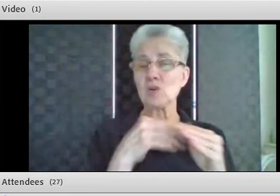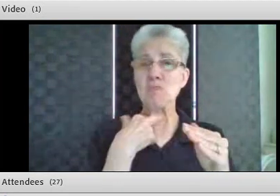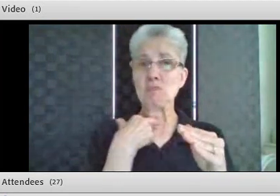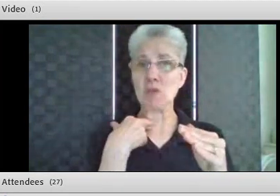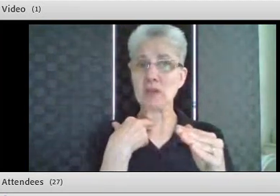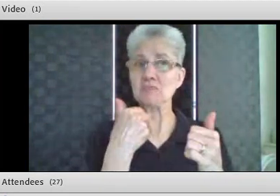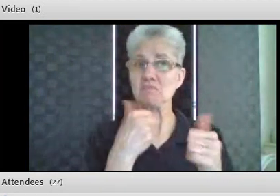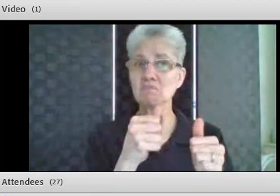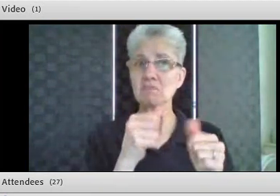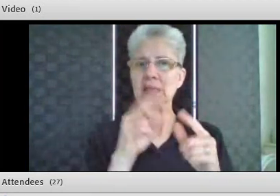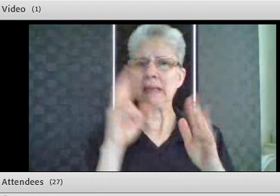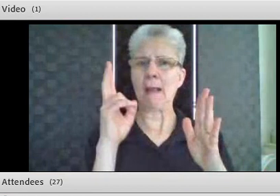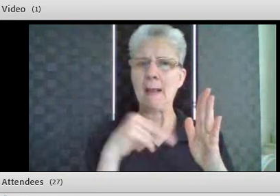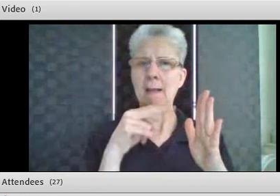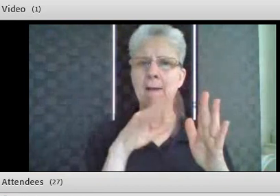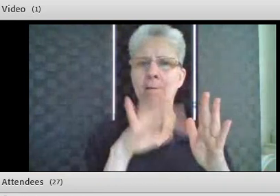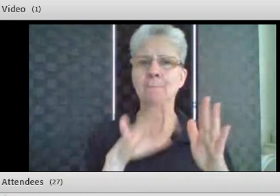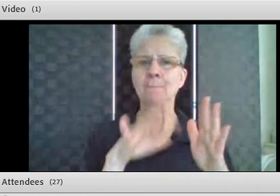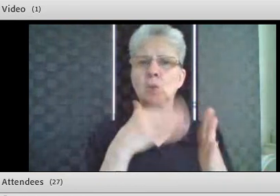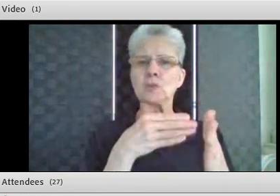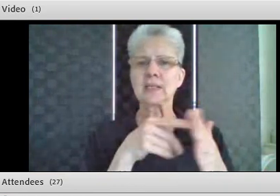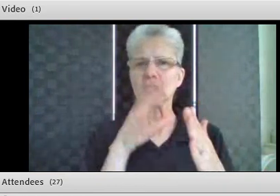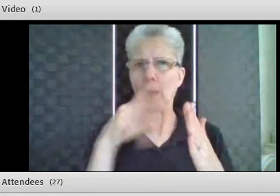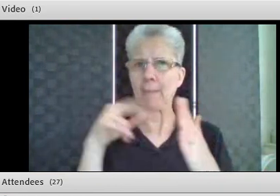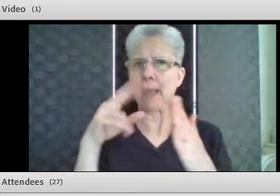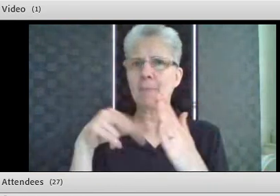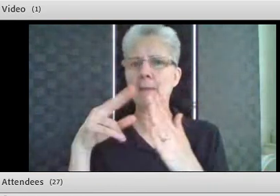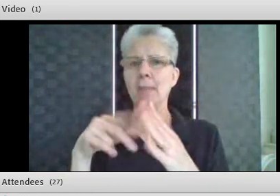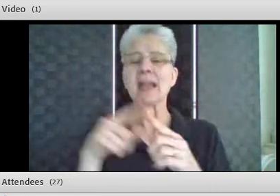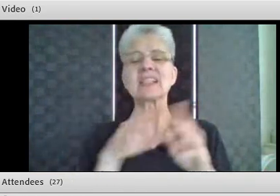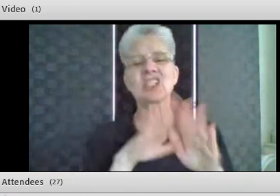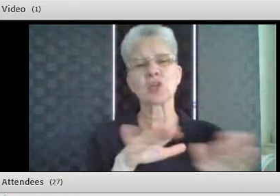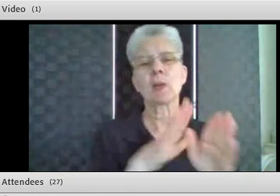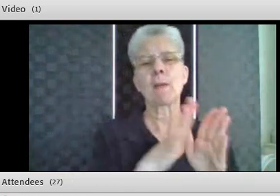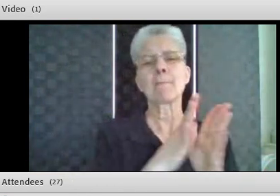and it's about how he first discovered this and then goes outside of his comfort zone